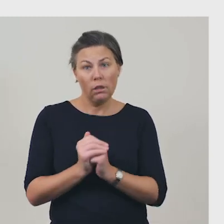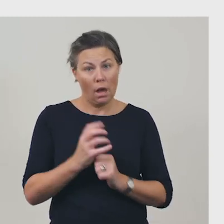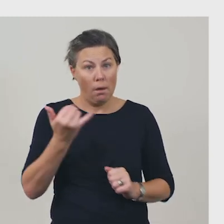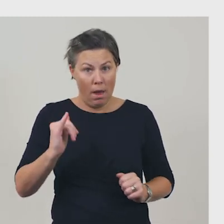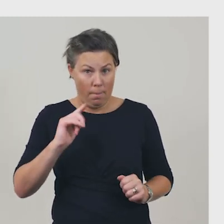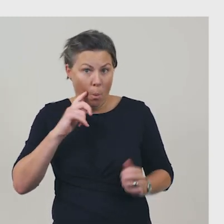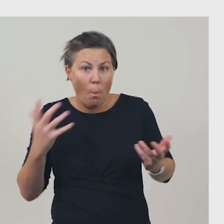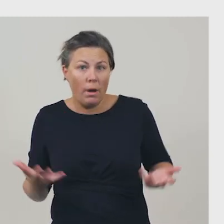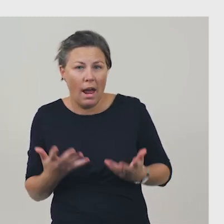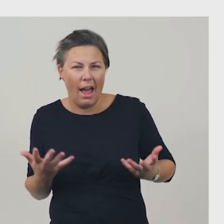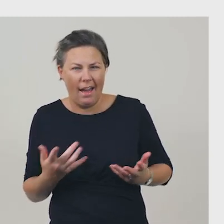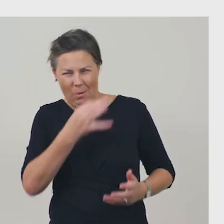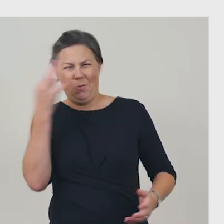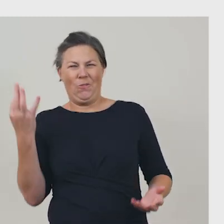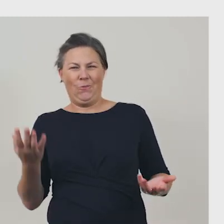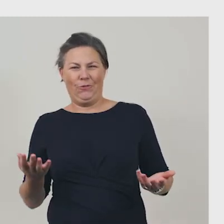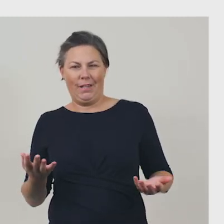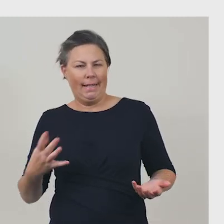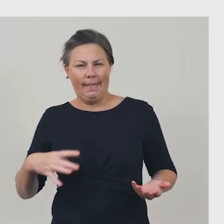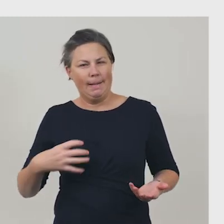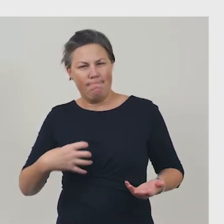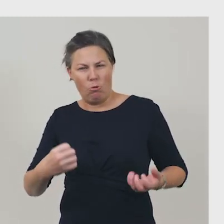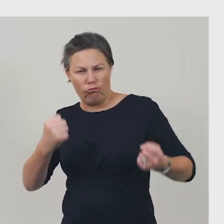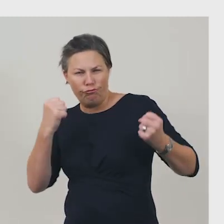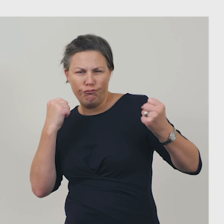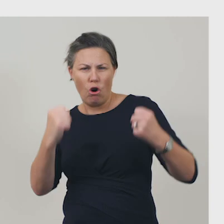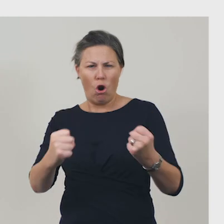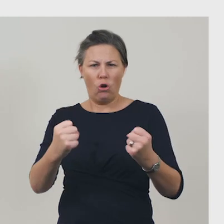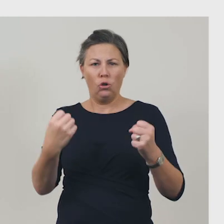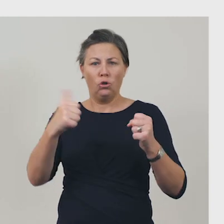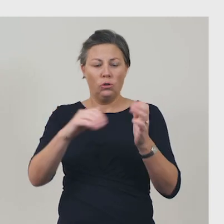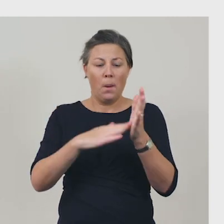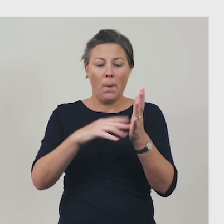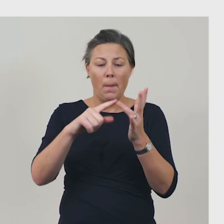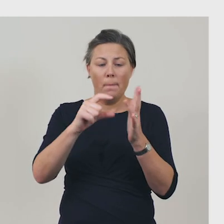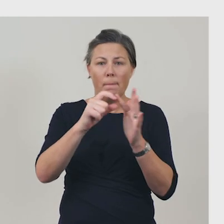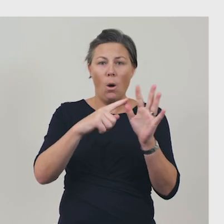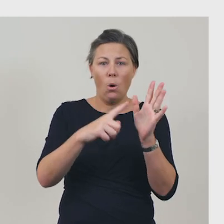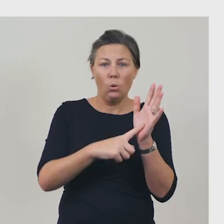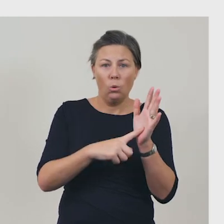We will need to make this much stronger by using modal or forceful verbs and commands.